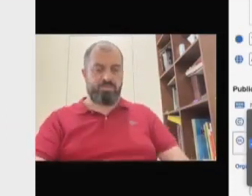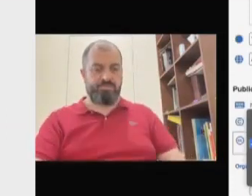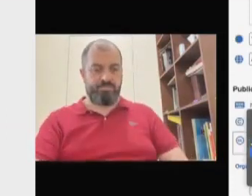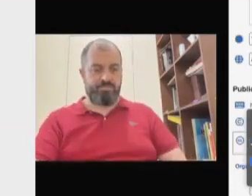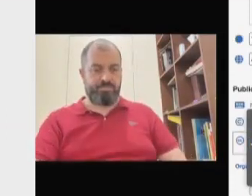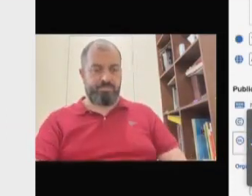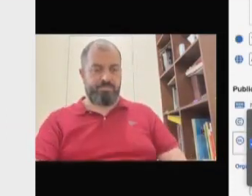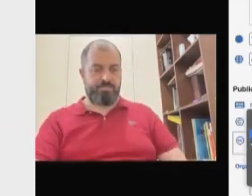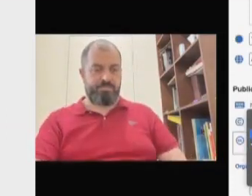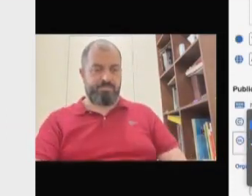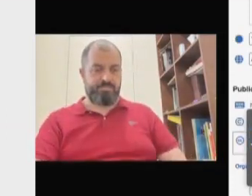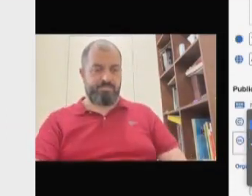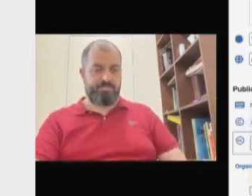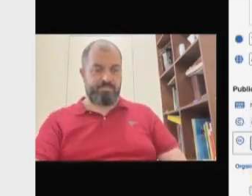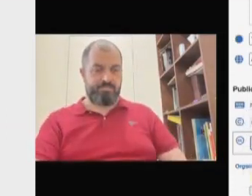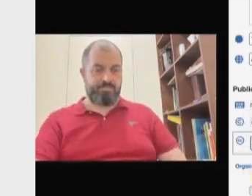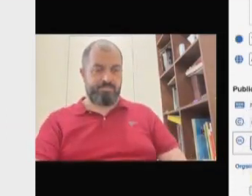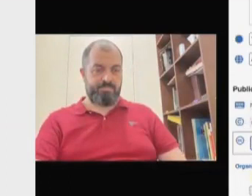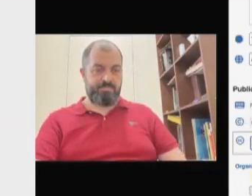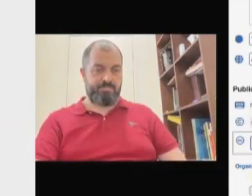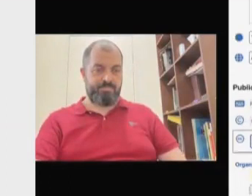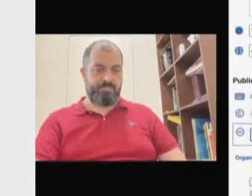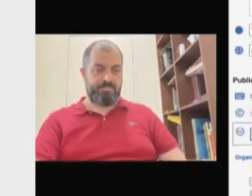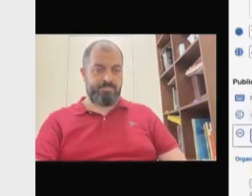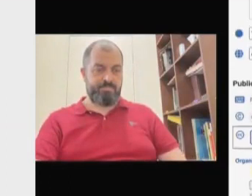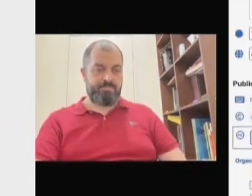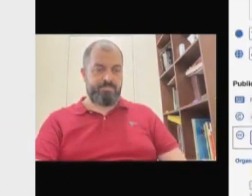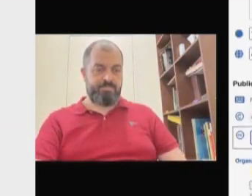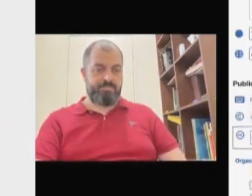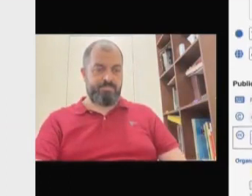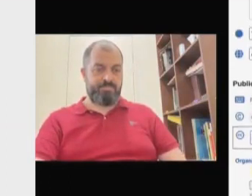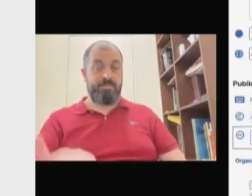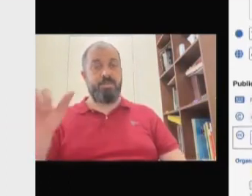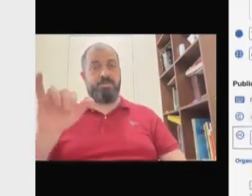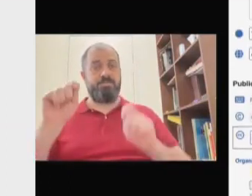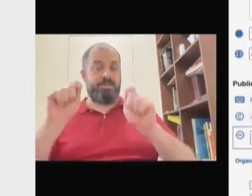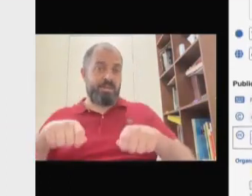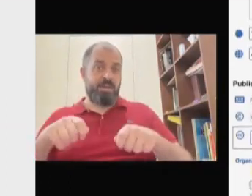That that resource falls under.